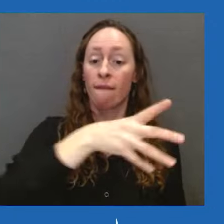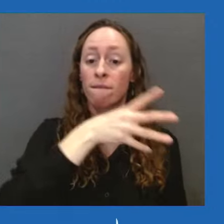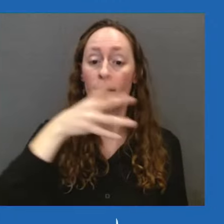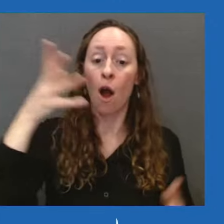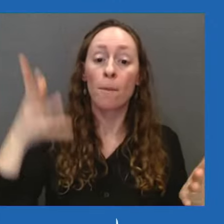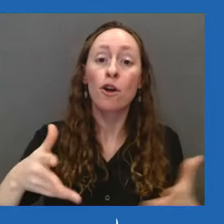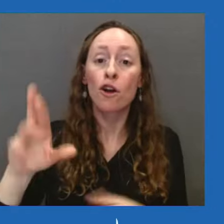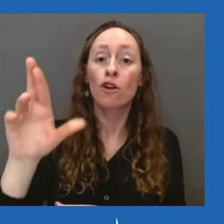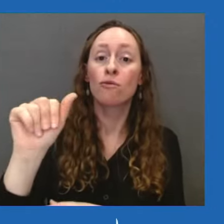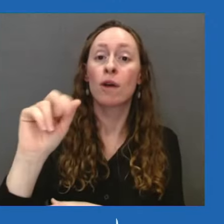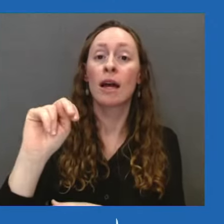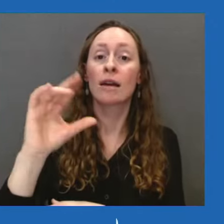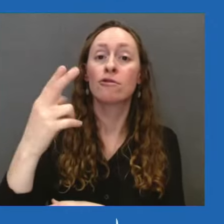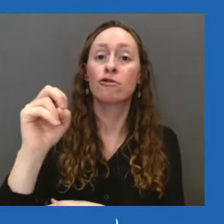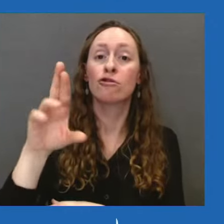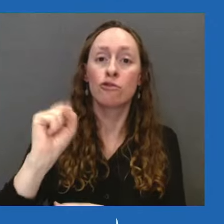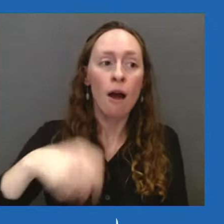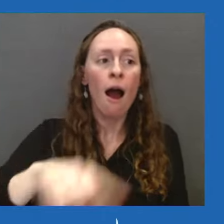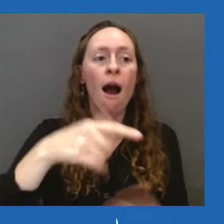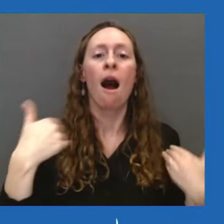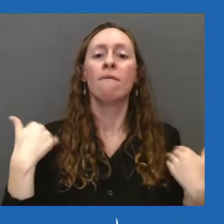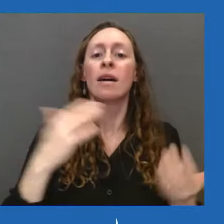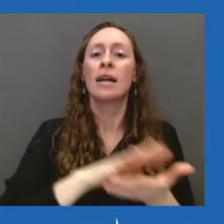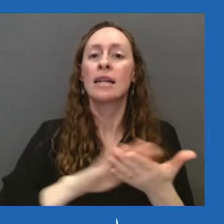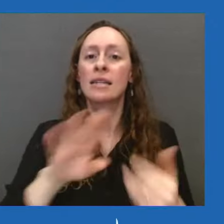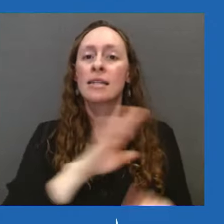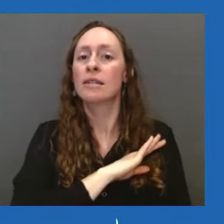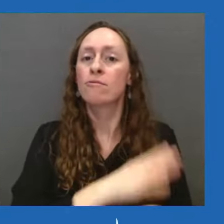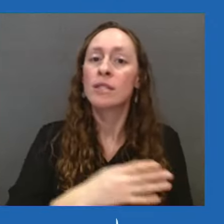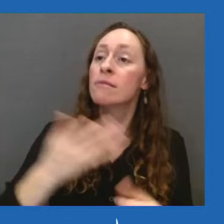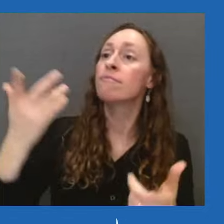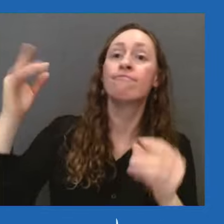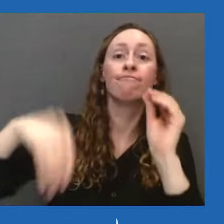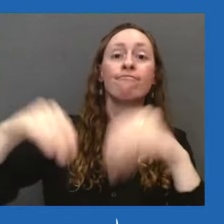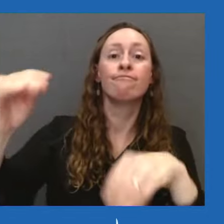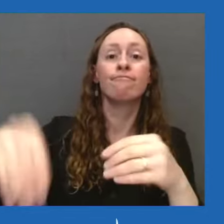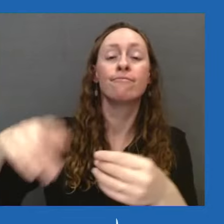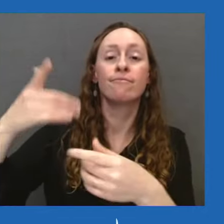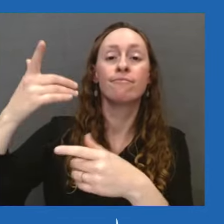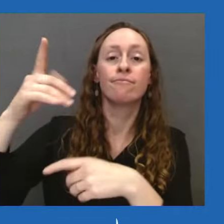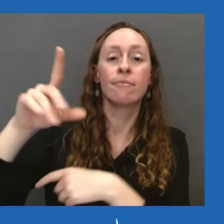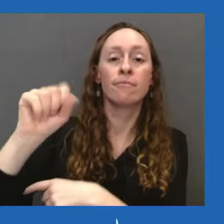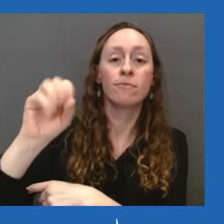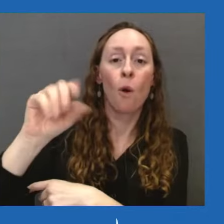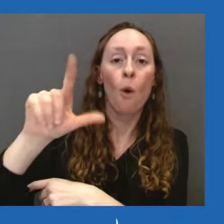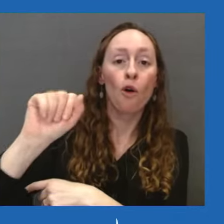lowering energy costs and increasing -- increasing their incomes. When farmers and ranchers do well,